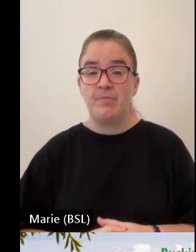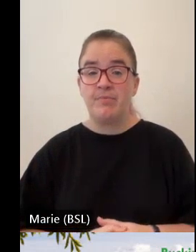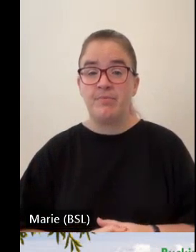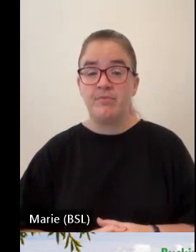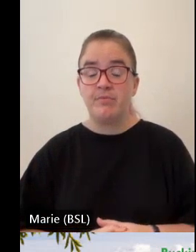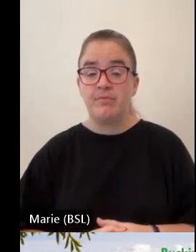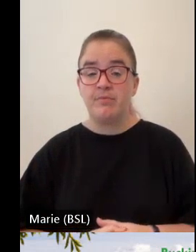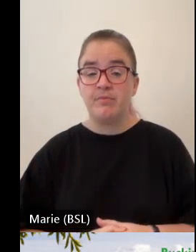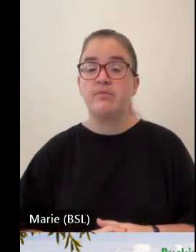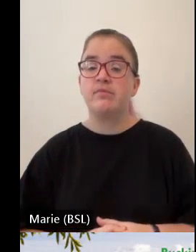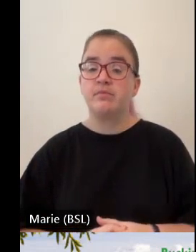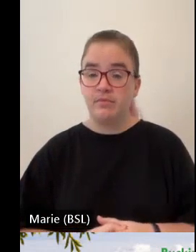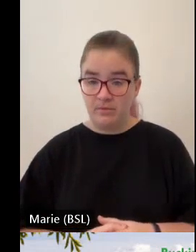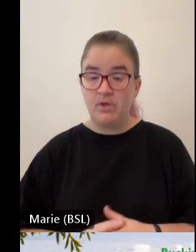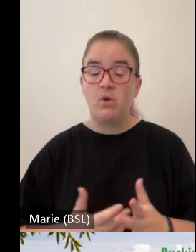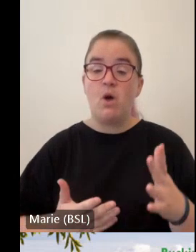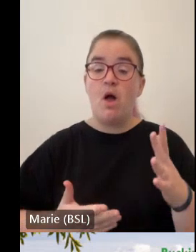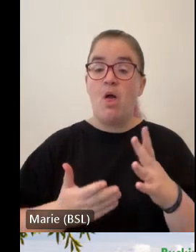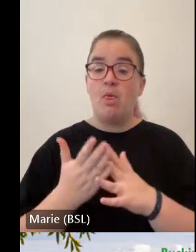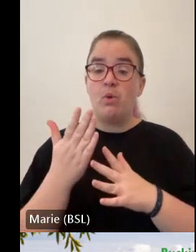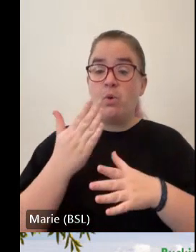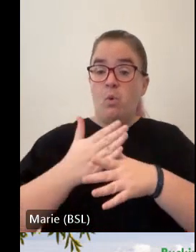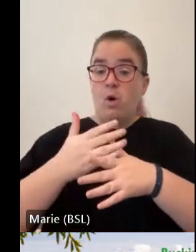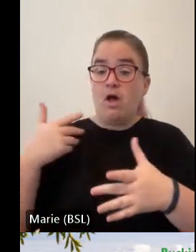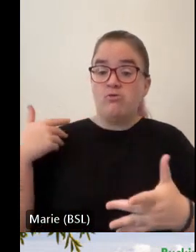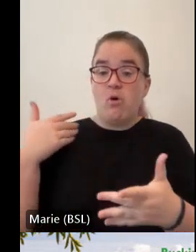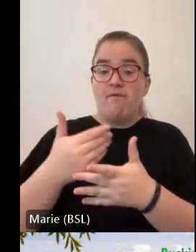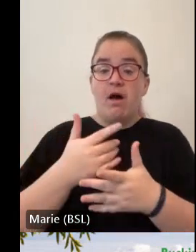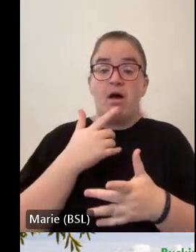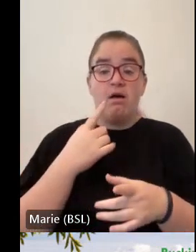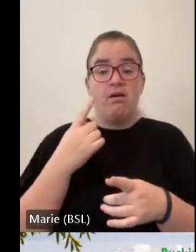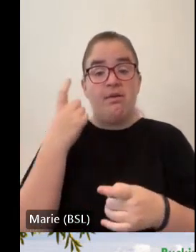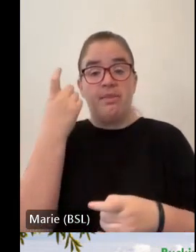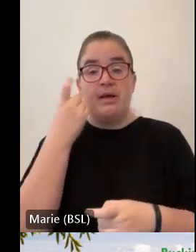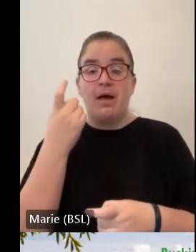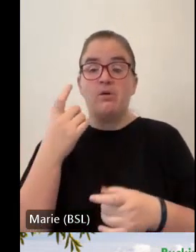So on the back of the work that we've done with regard to